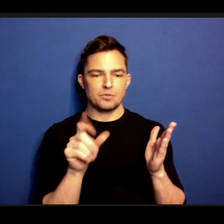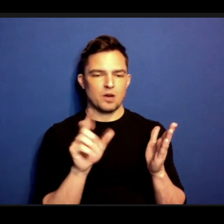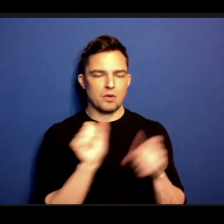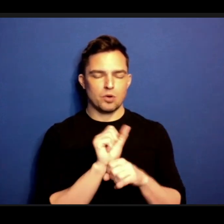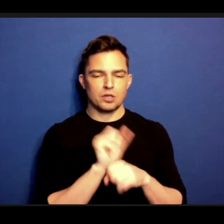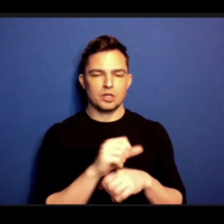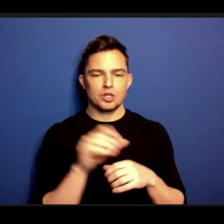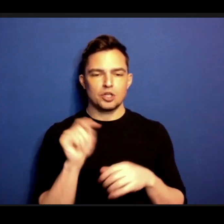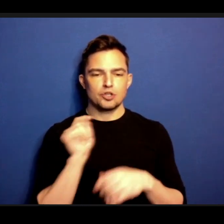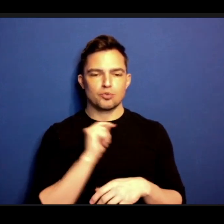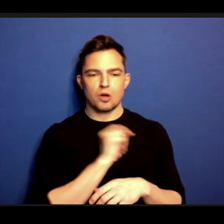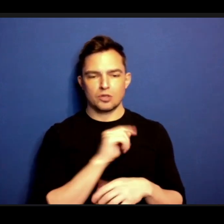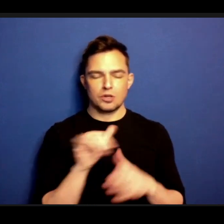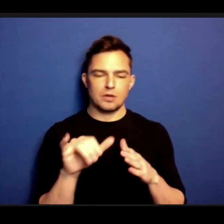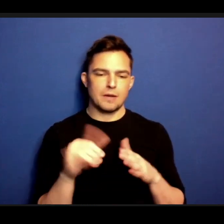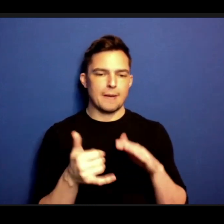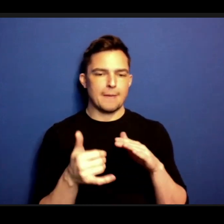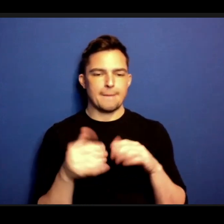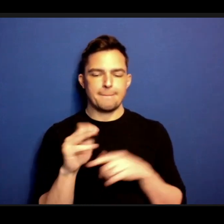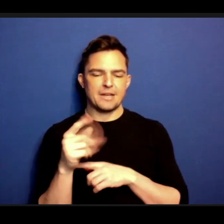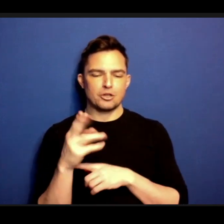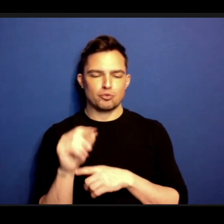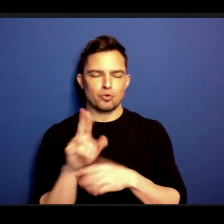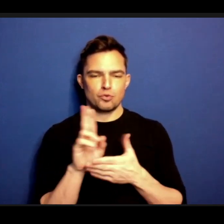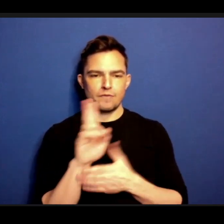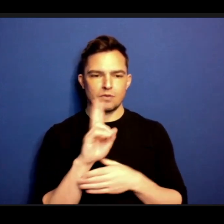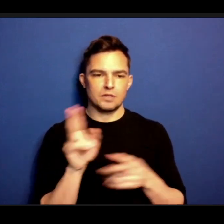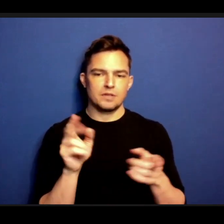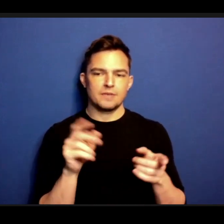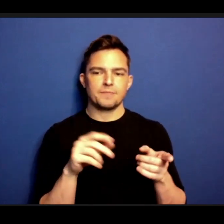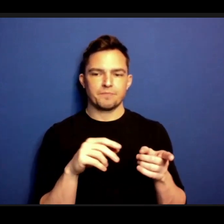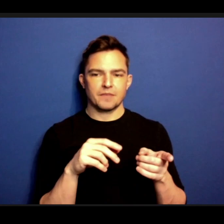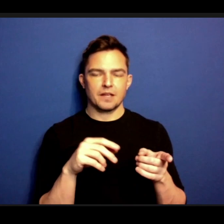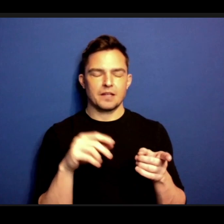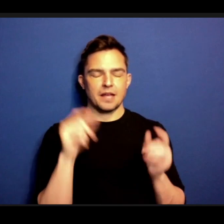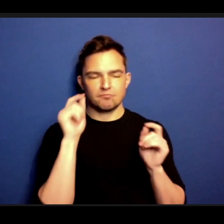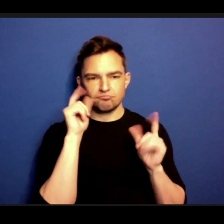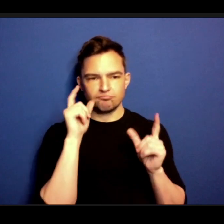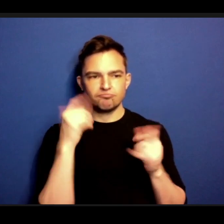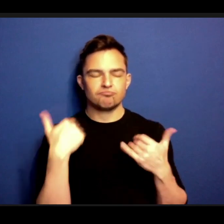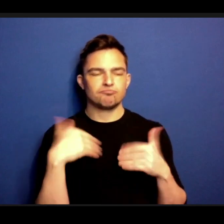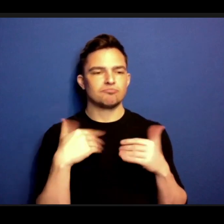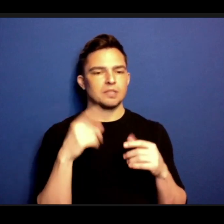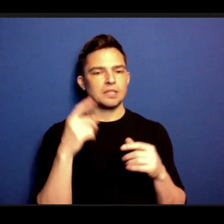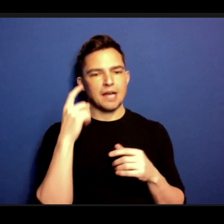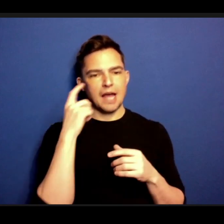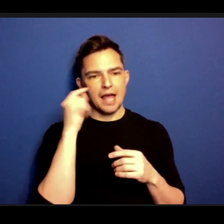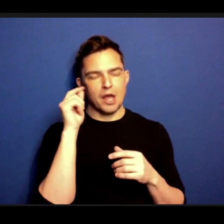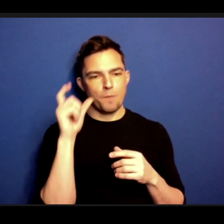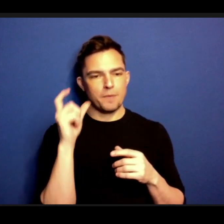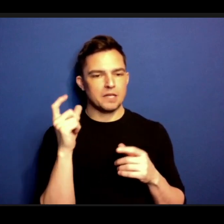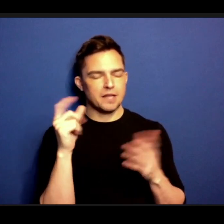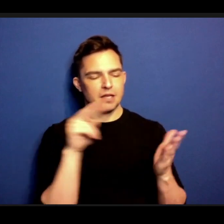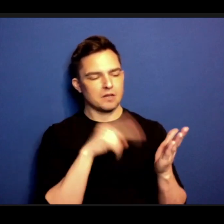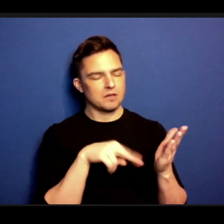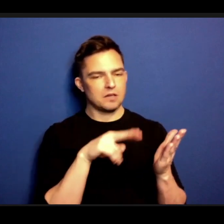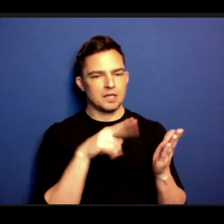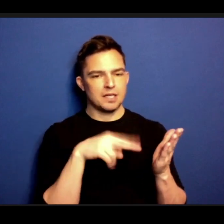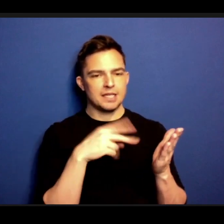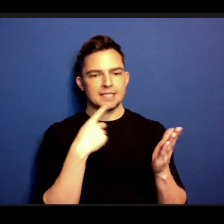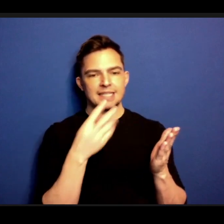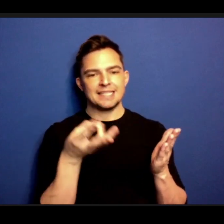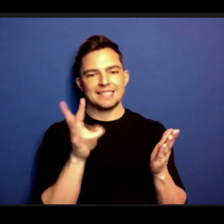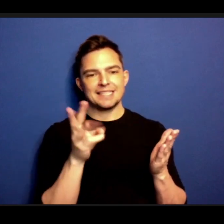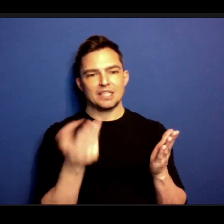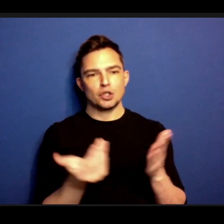University, written in The Eyeopener, actually that spoke about 16 new CCTV cameras being